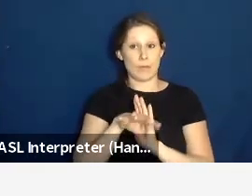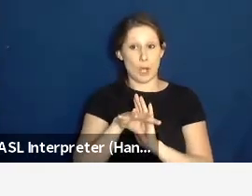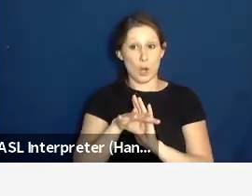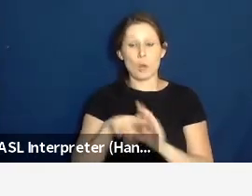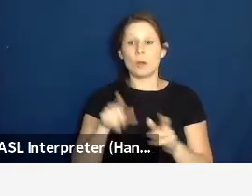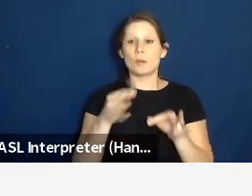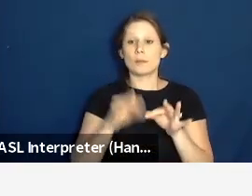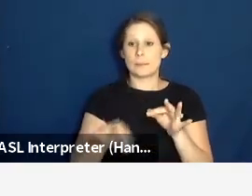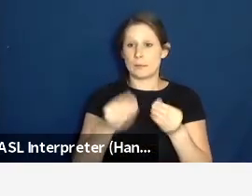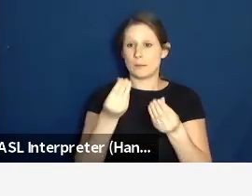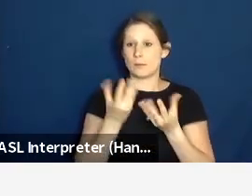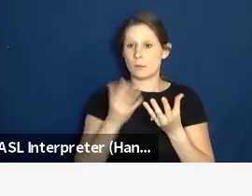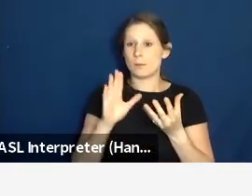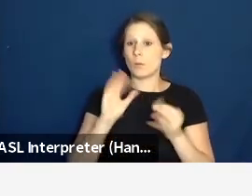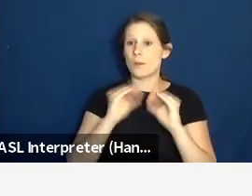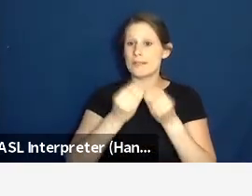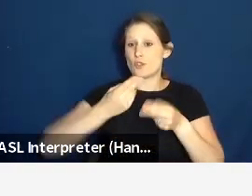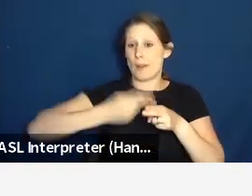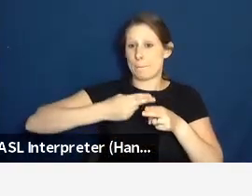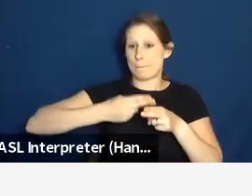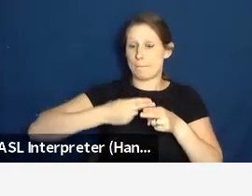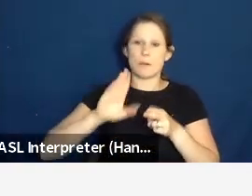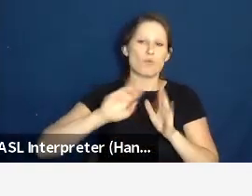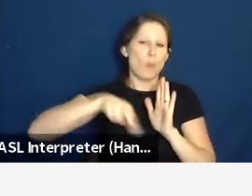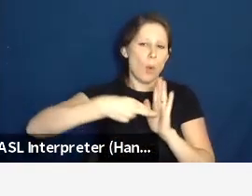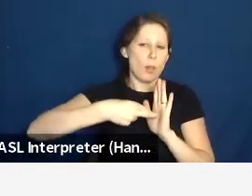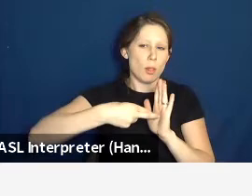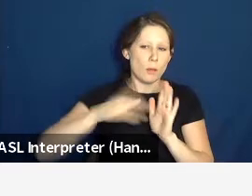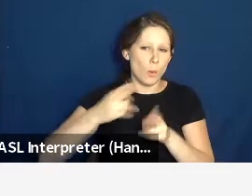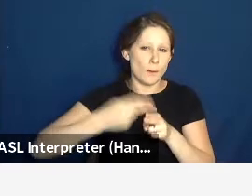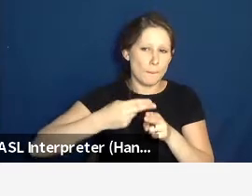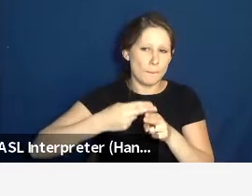governor of us the name of the organization so we know which organizations we're reaching.